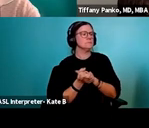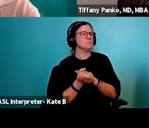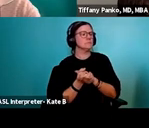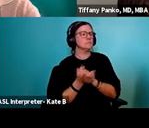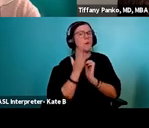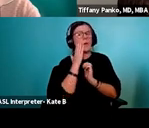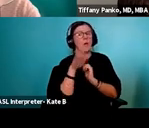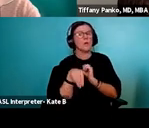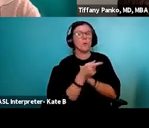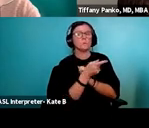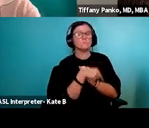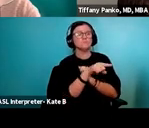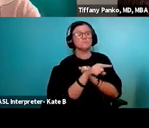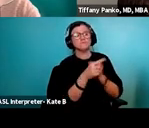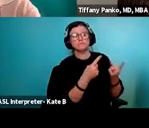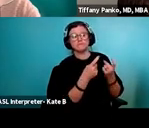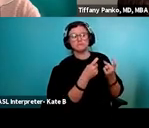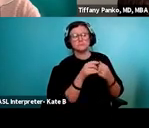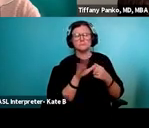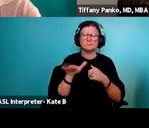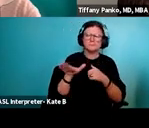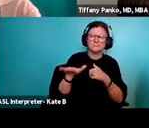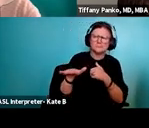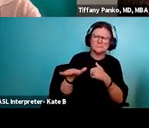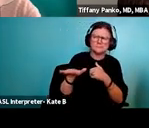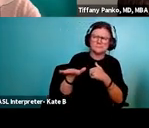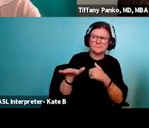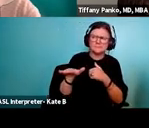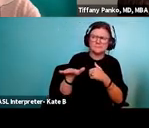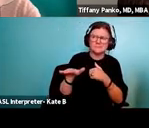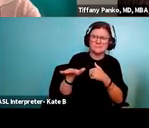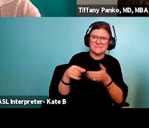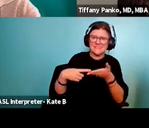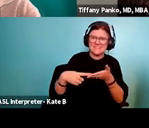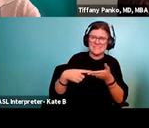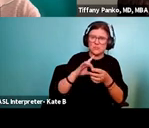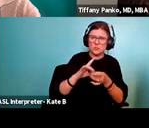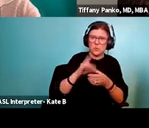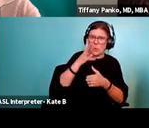have written to me asking if there is going to be any discussion about women with intellectual